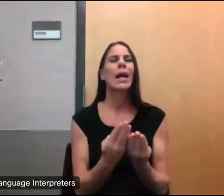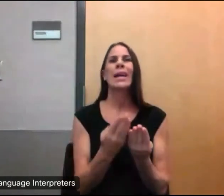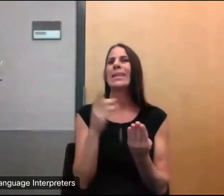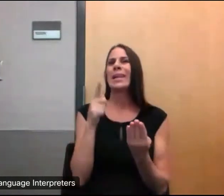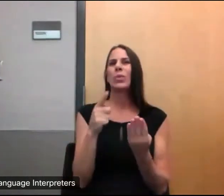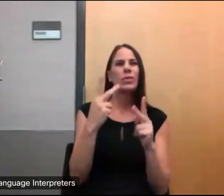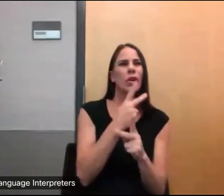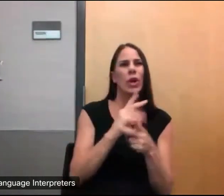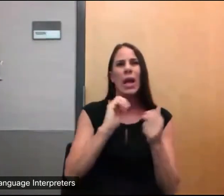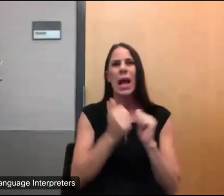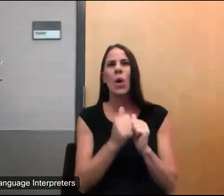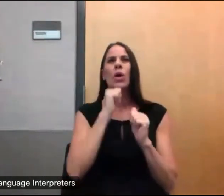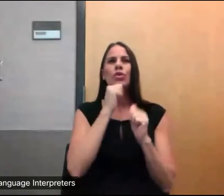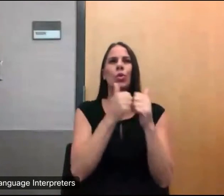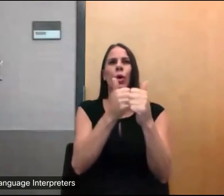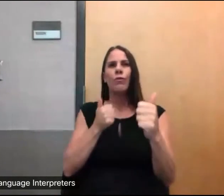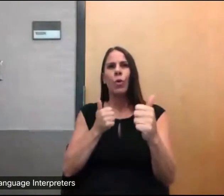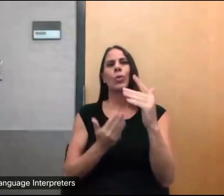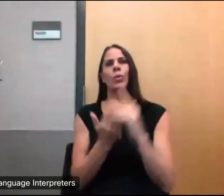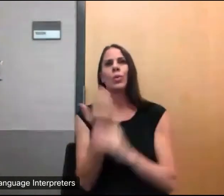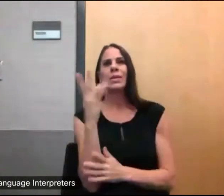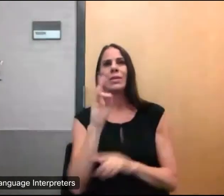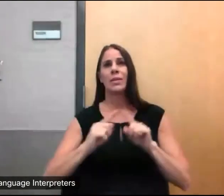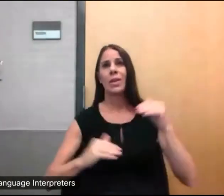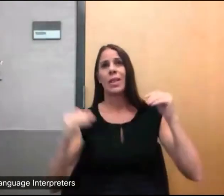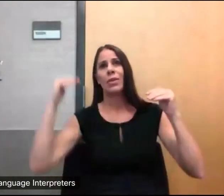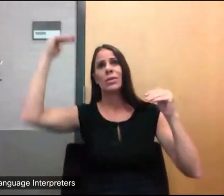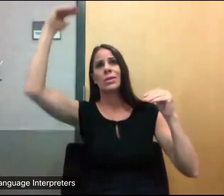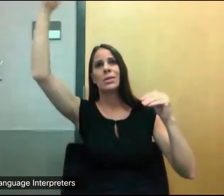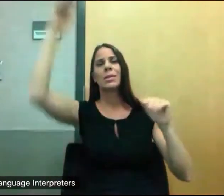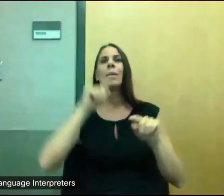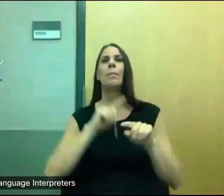I'm saying on Twitter and, like, I'll tell you ahead of time, but I'm not waiting for